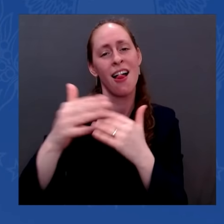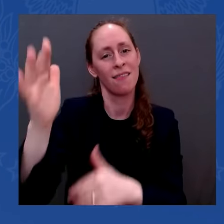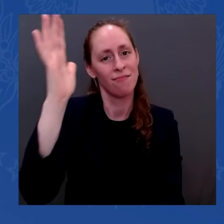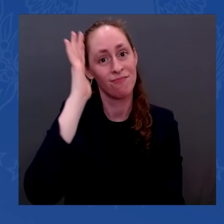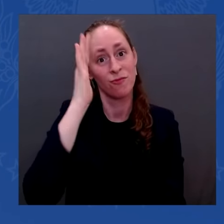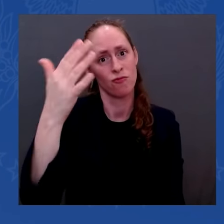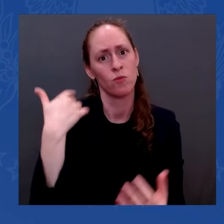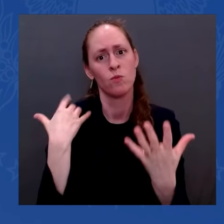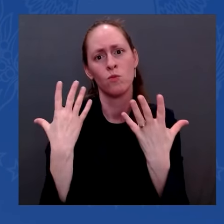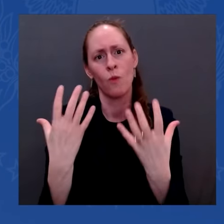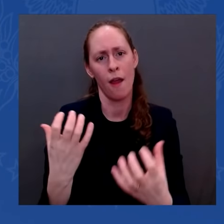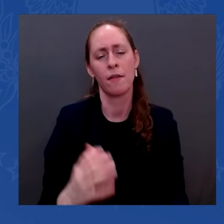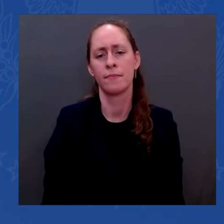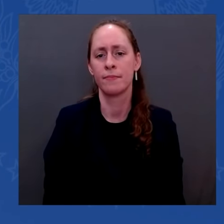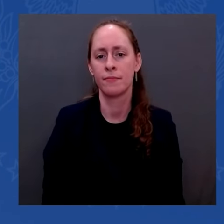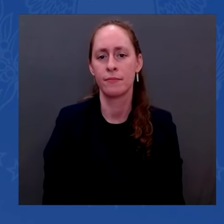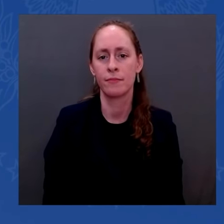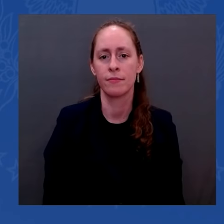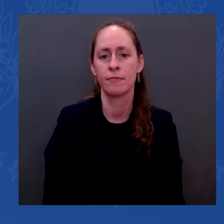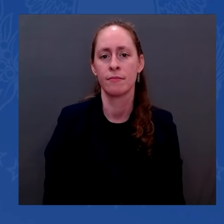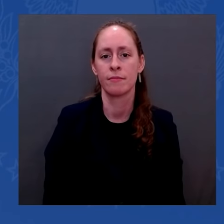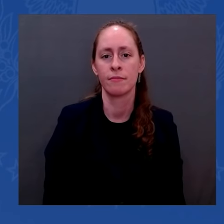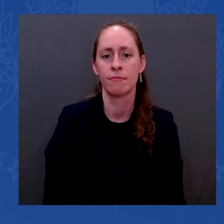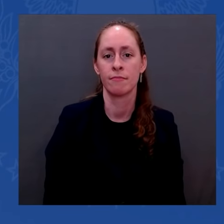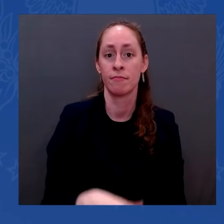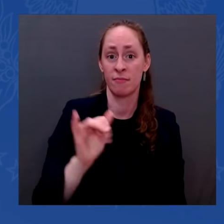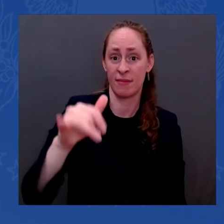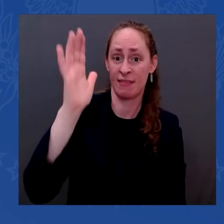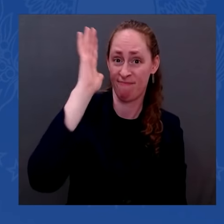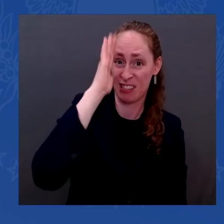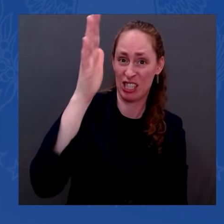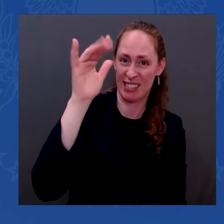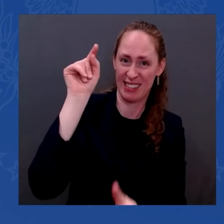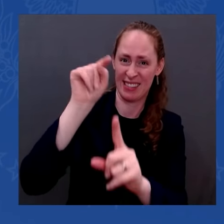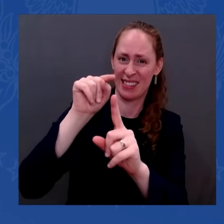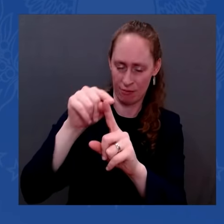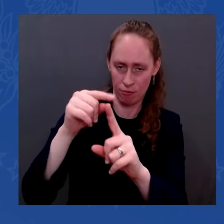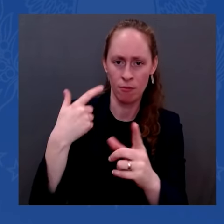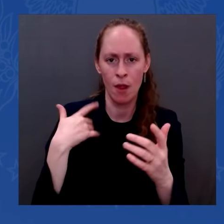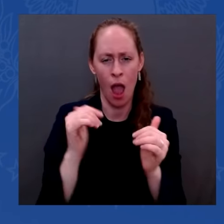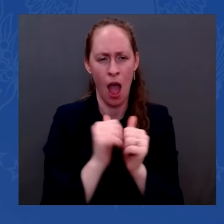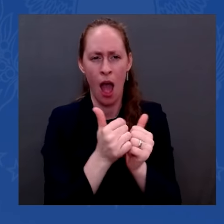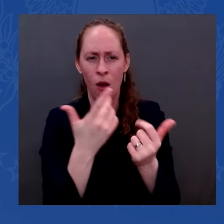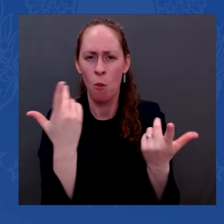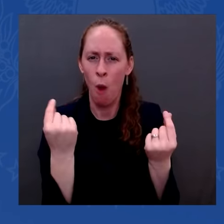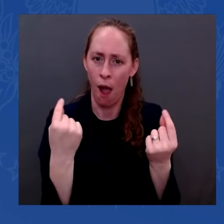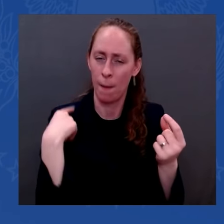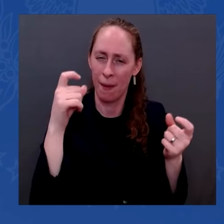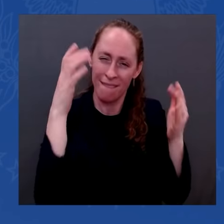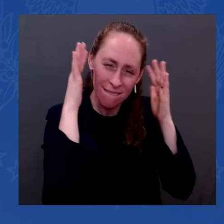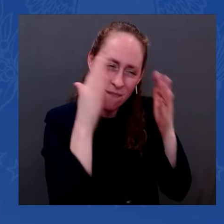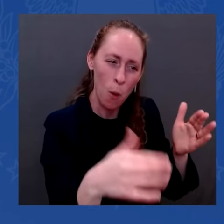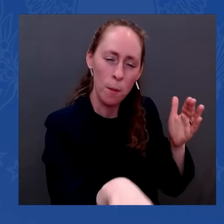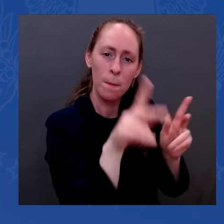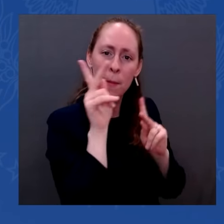That means making sure that labor is at the table, that Tribes and the people from the community are at the table from day one,